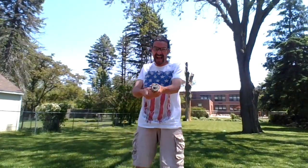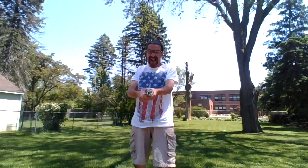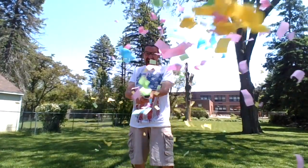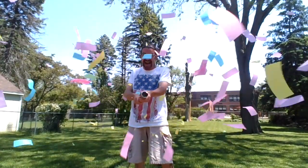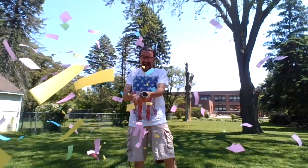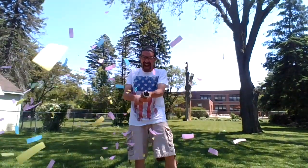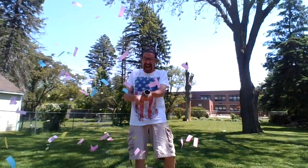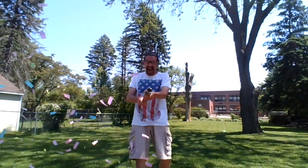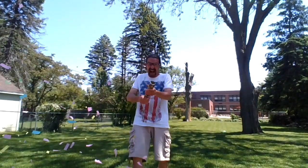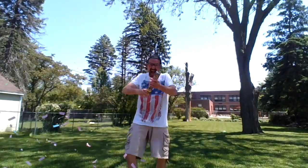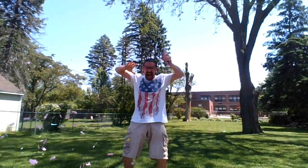Yeah!